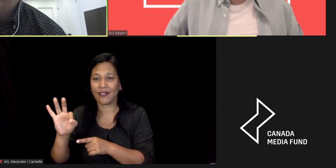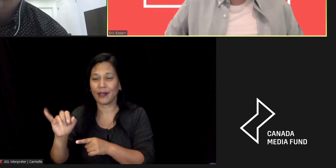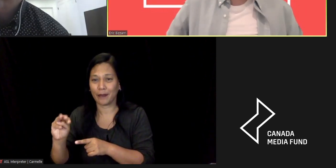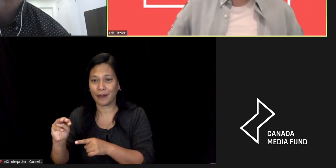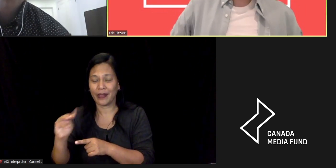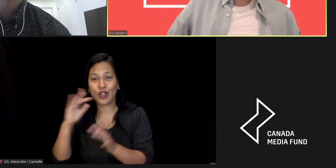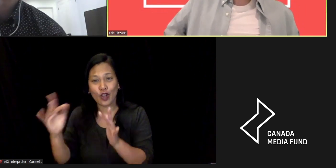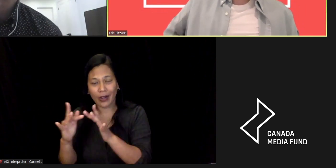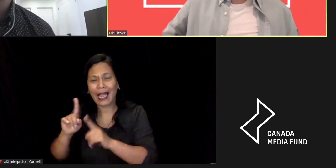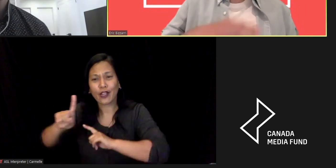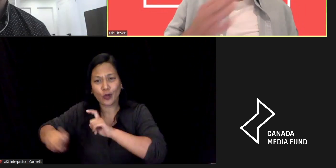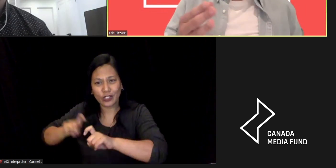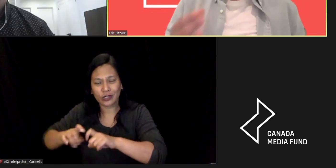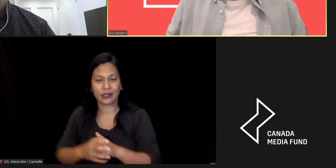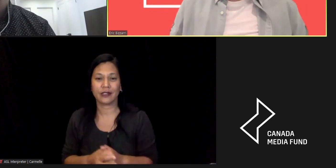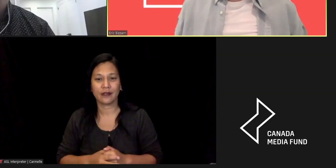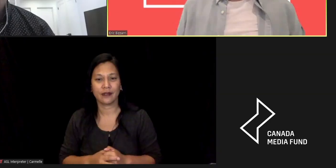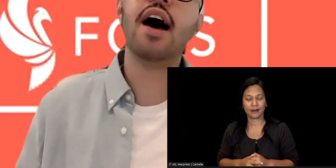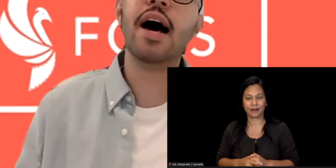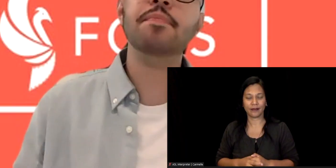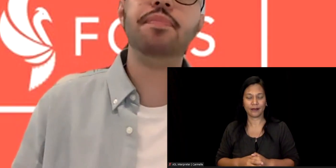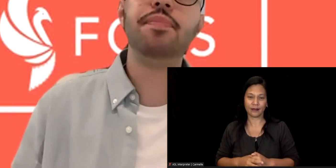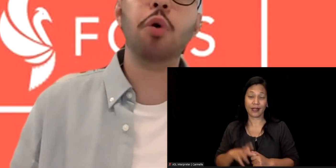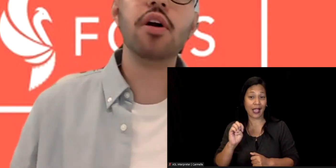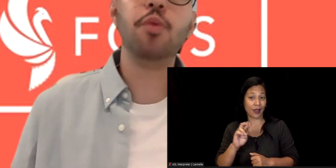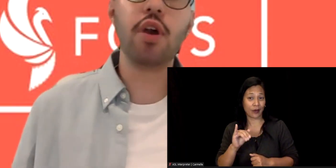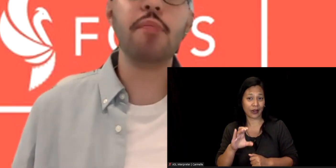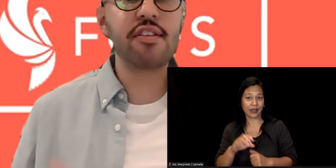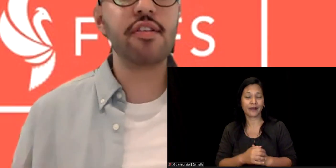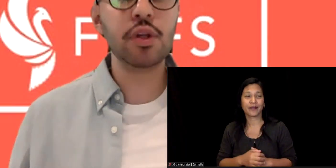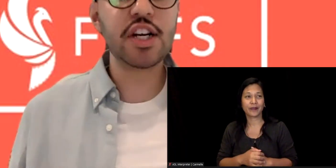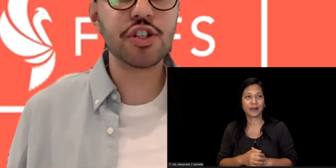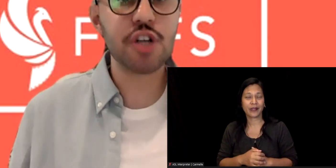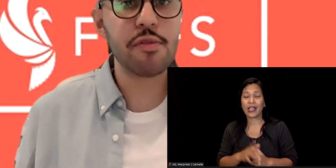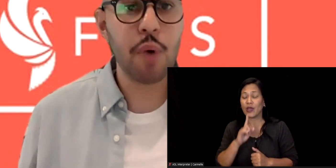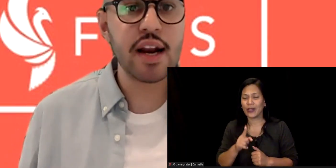Yeah. And I, and I think just to echo off of that as well, like, we're in the business of relationships, right?